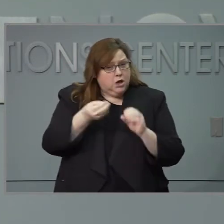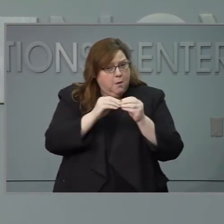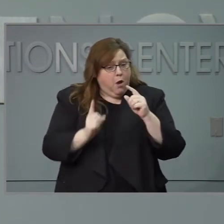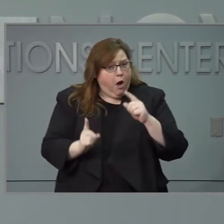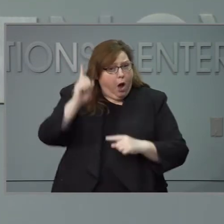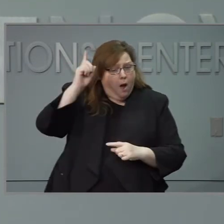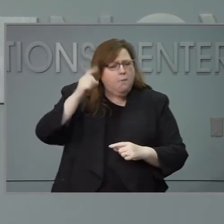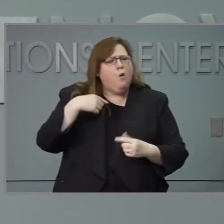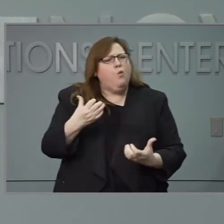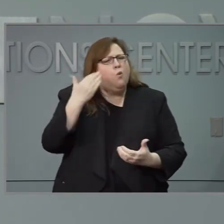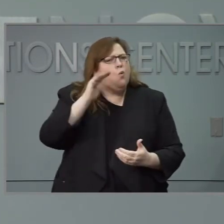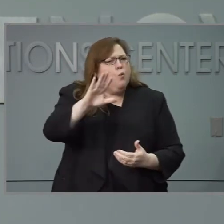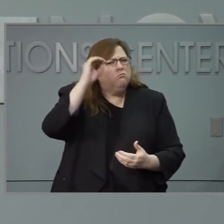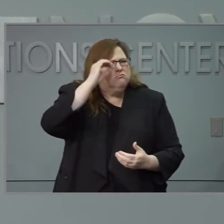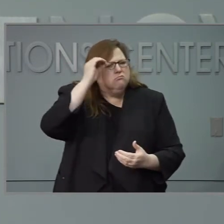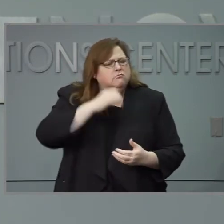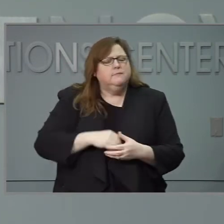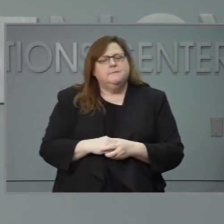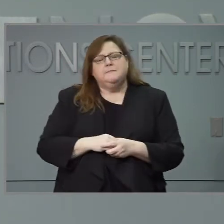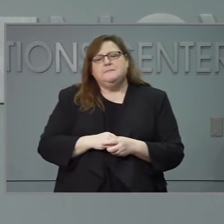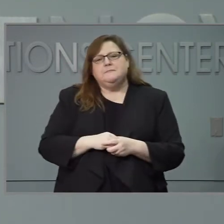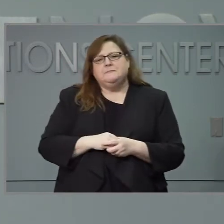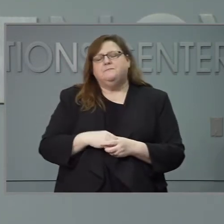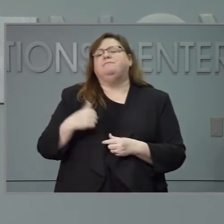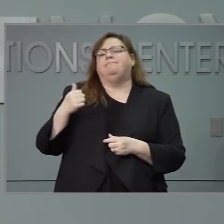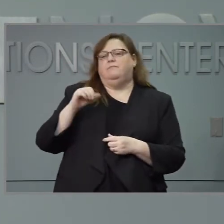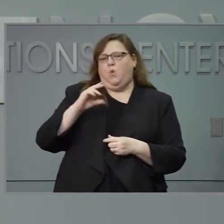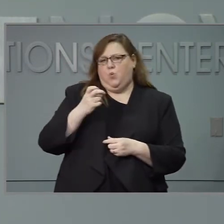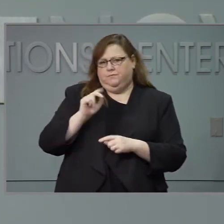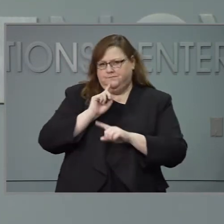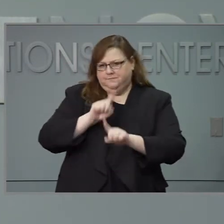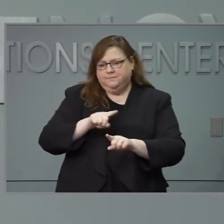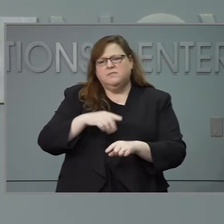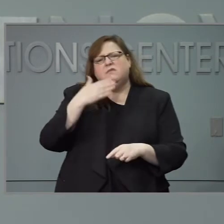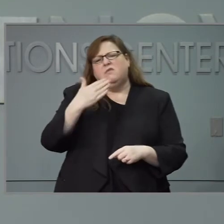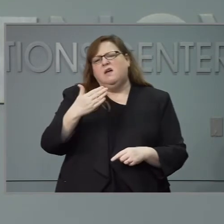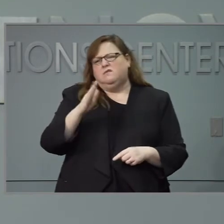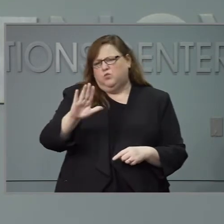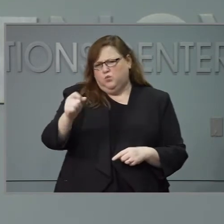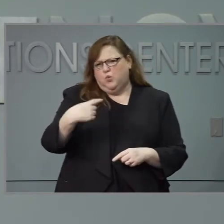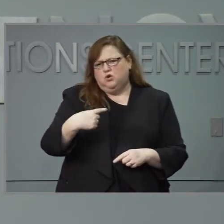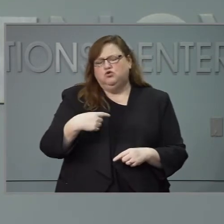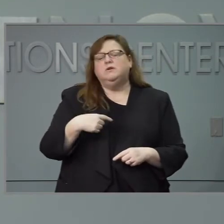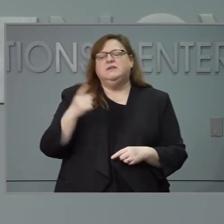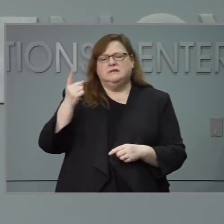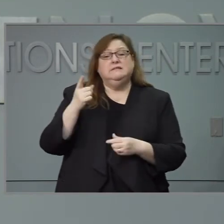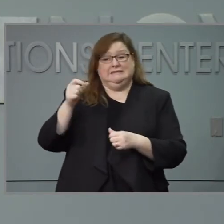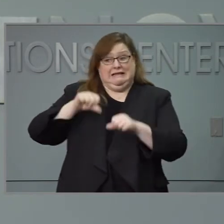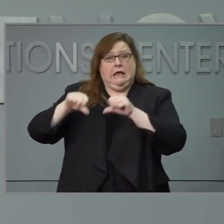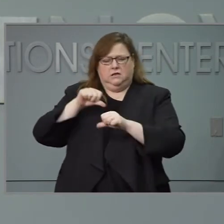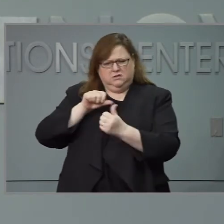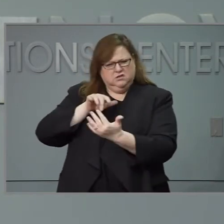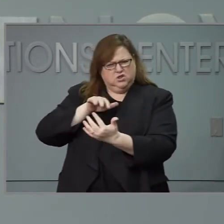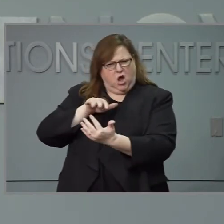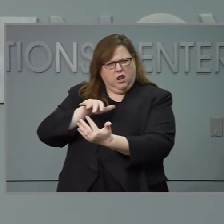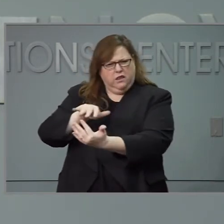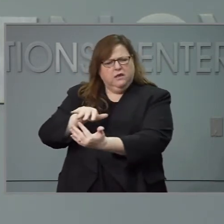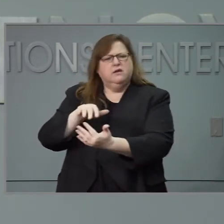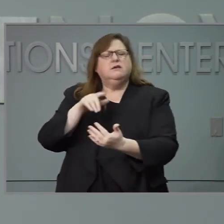CUANDO PIERDEN EL TRABAJO, TAMBIÉN PERDIERON EL SEGURO MÉDICO Y UNA DE LAS COSAS QUE PODEMOS HACER PARA ESTAS